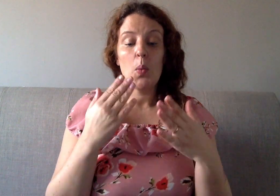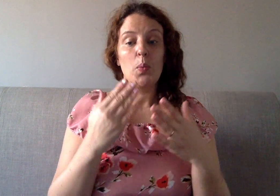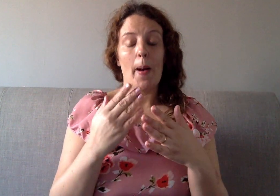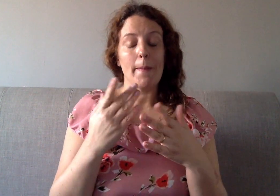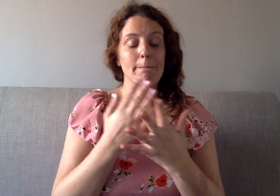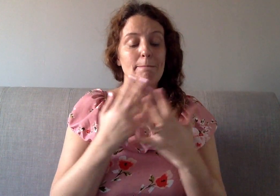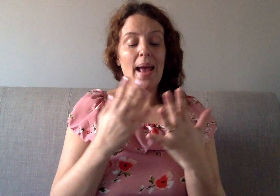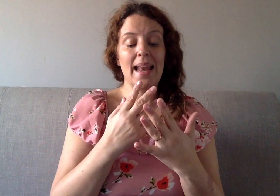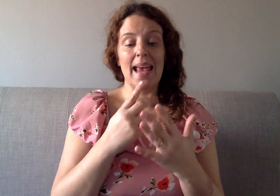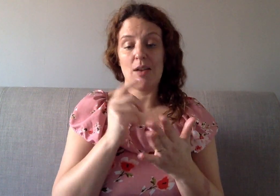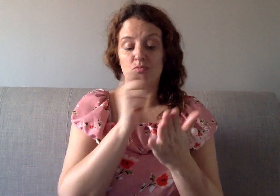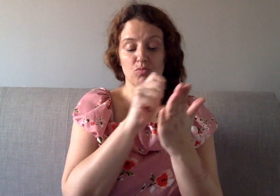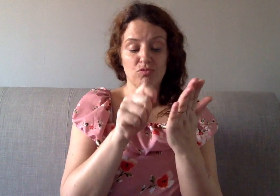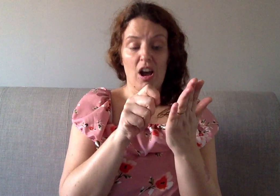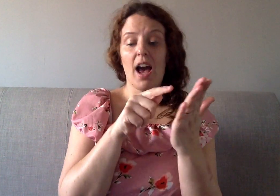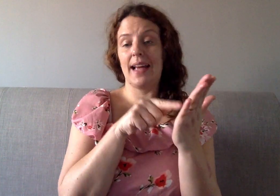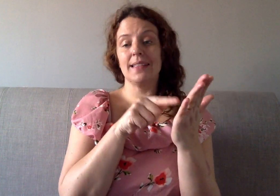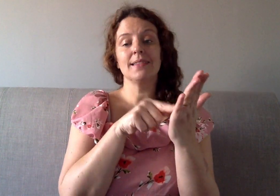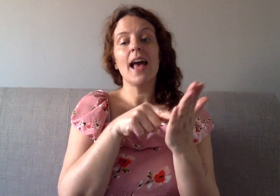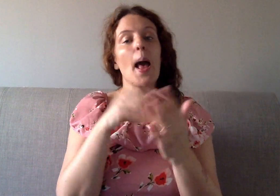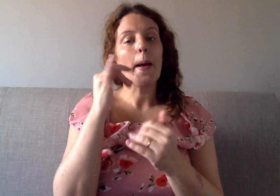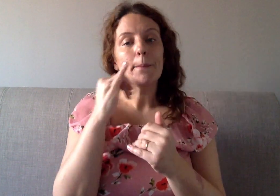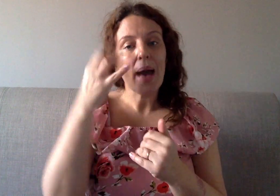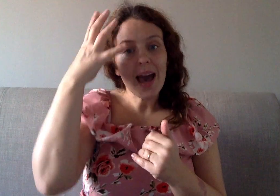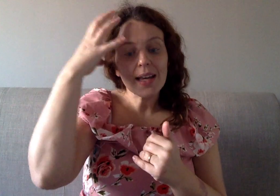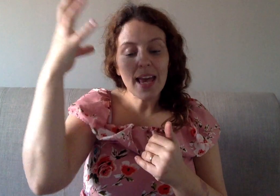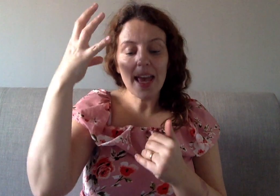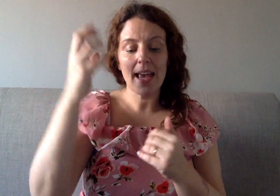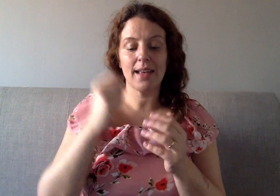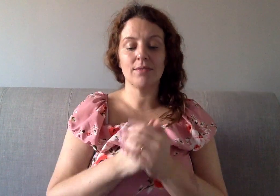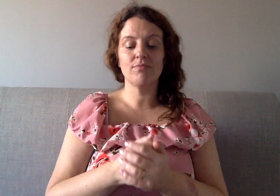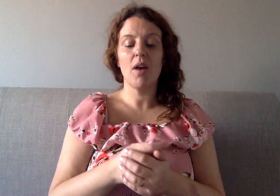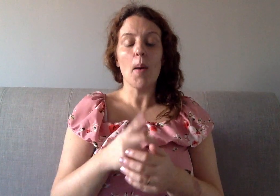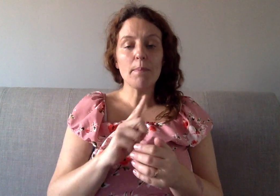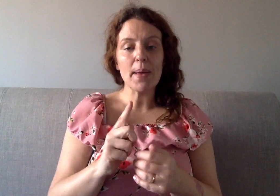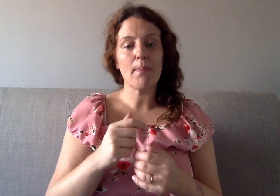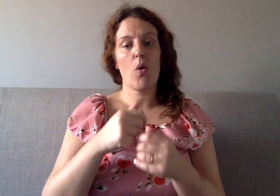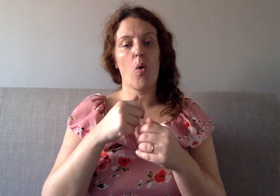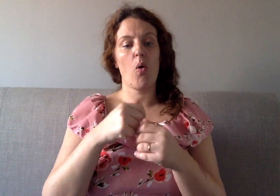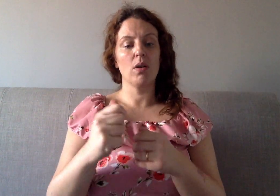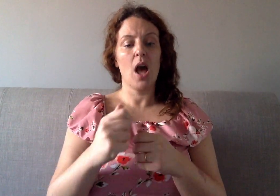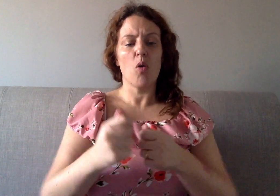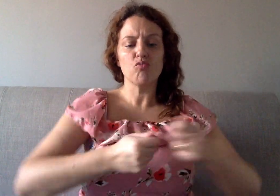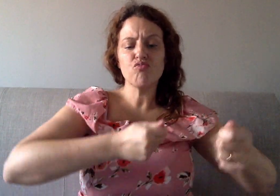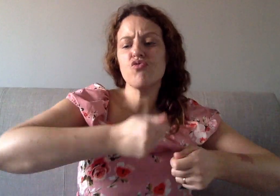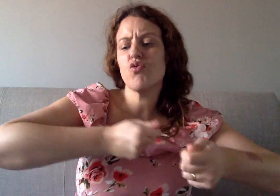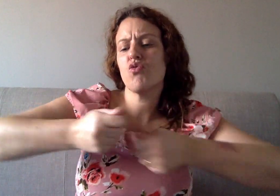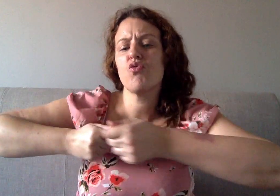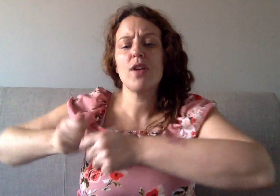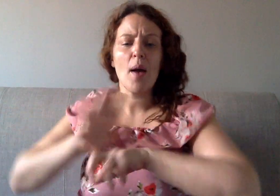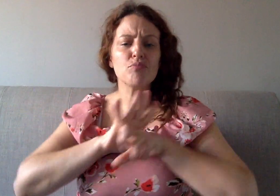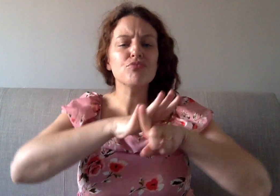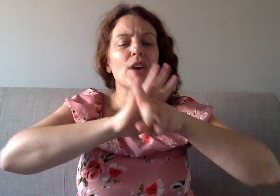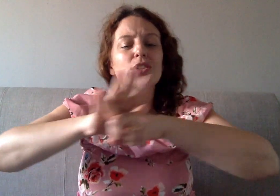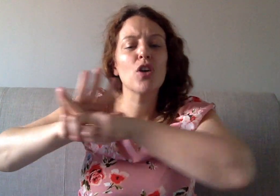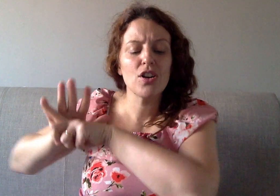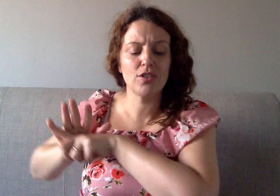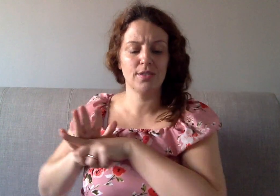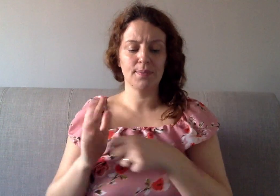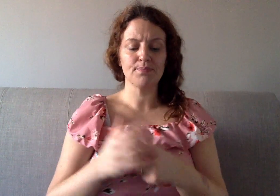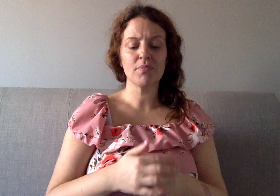Many say he was a bad king, that ruled and oppressed his people.